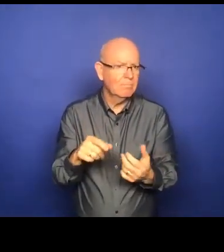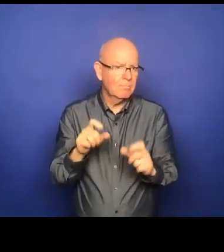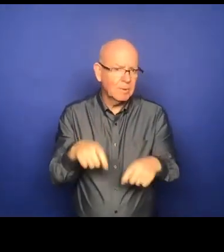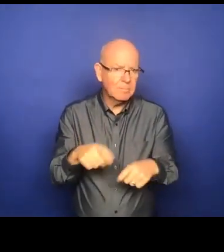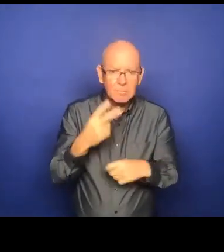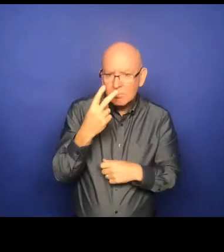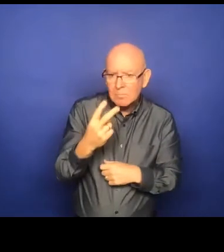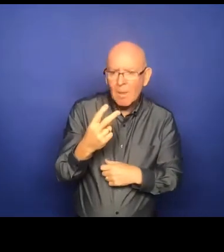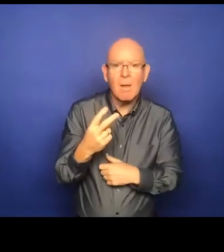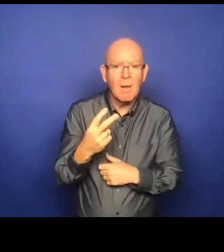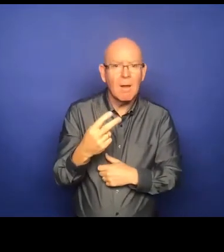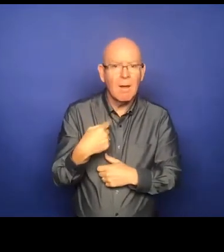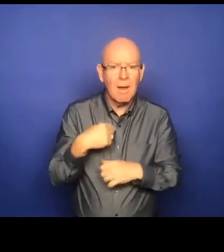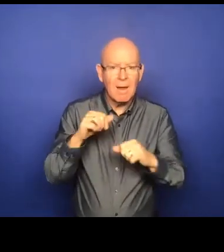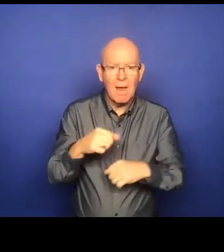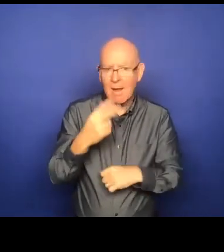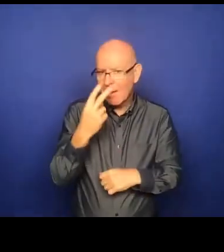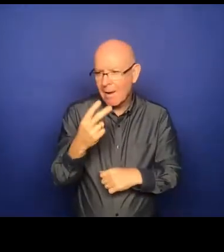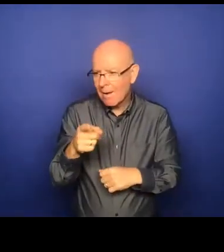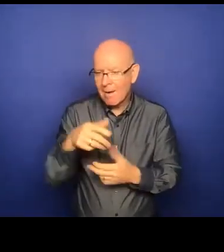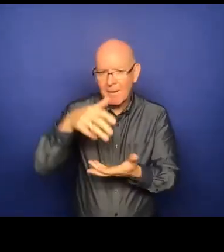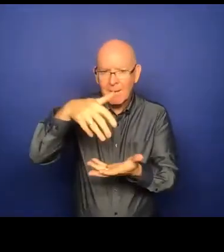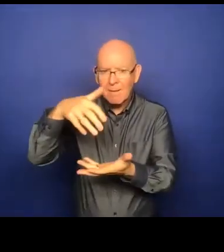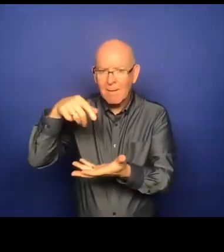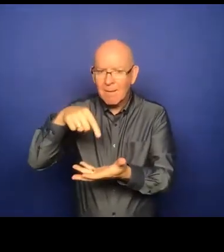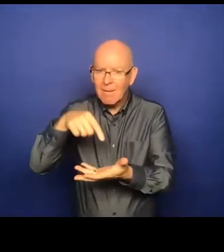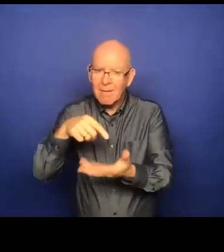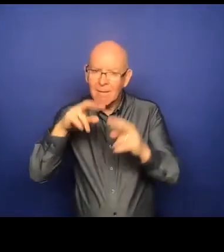COVID-19 is exactly the same way they are used to monitor SDGs or